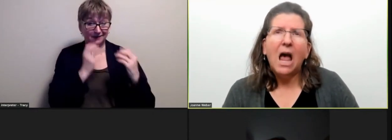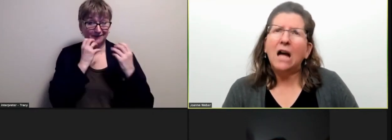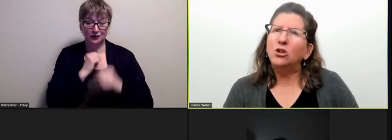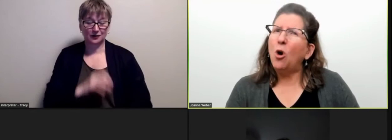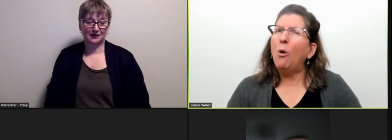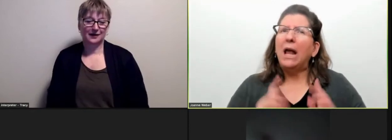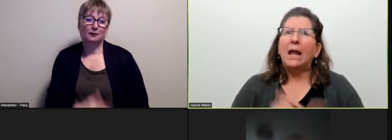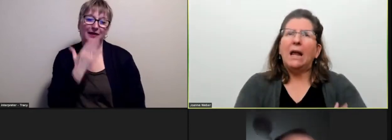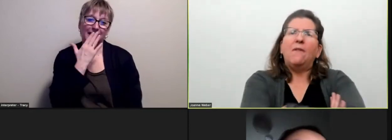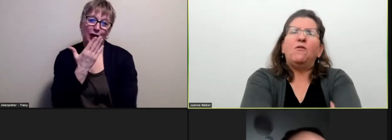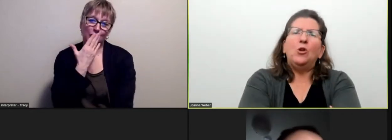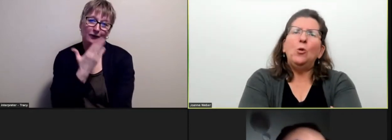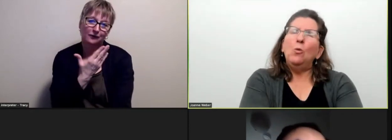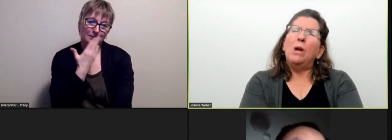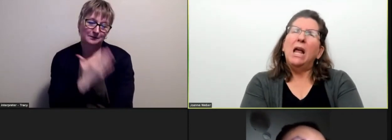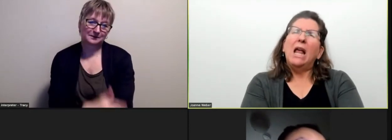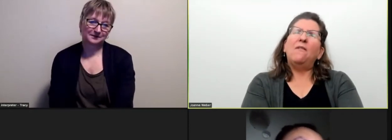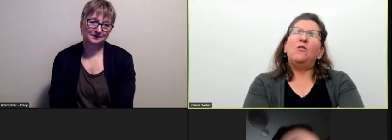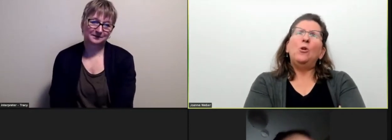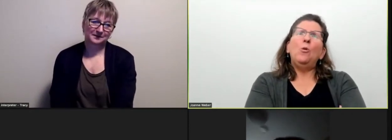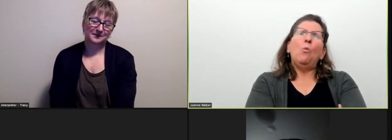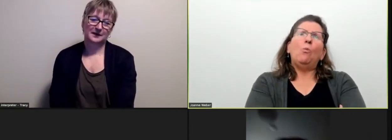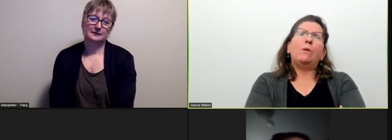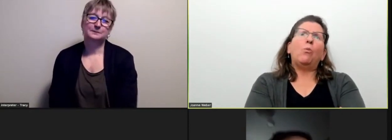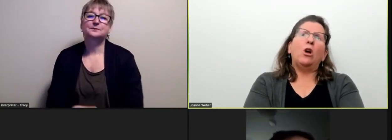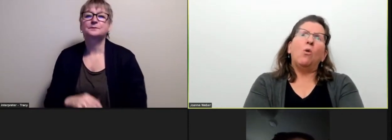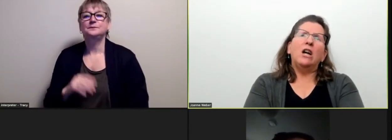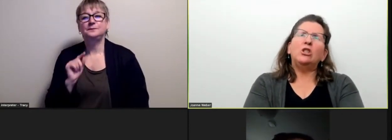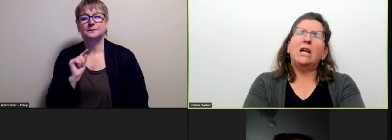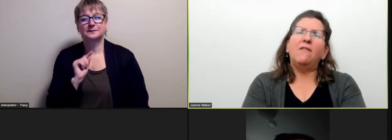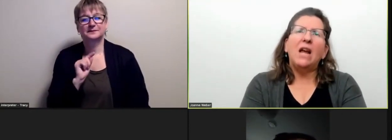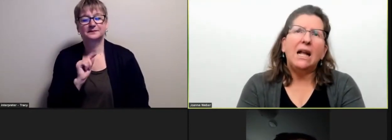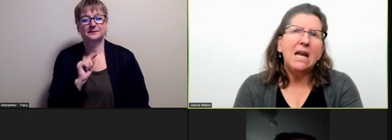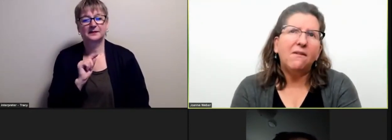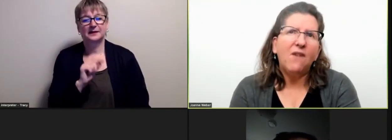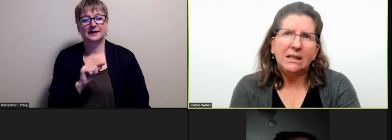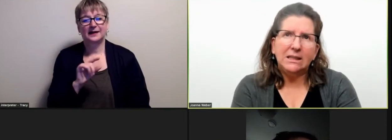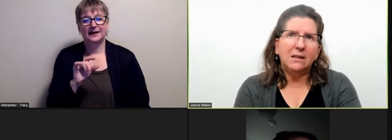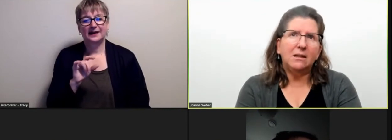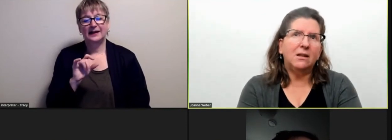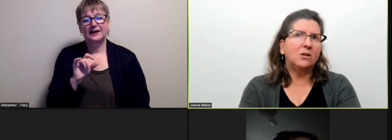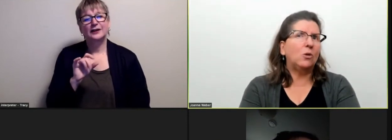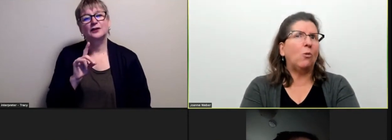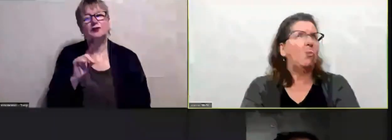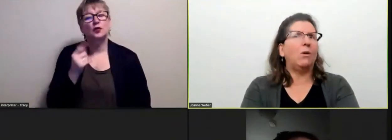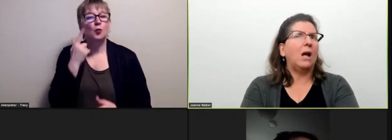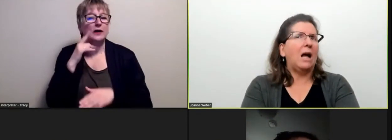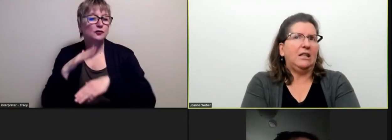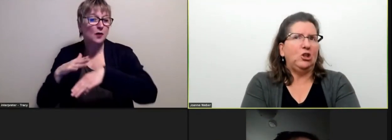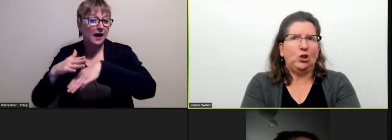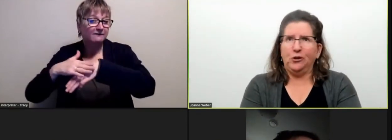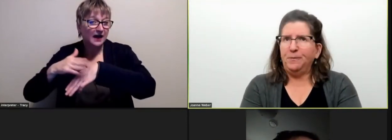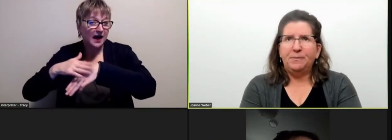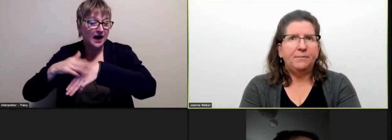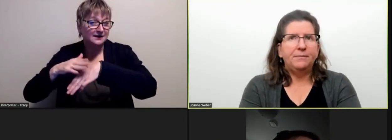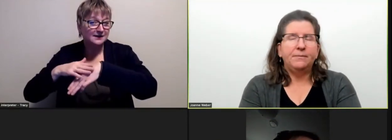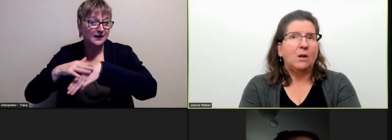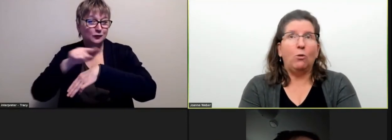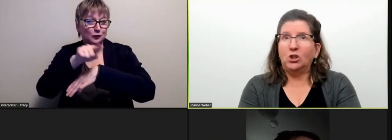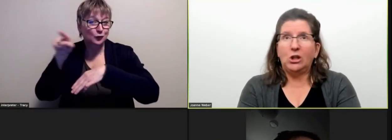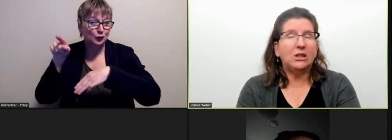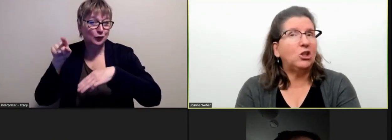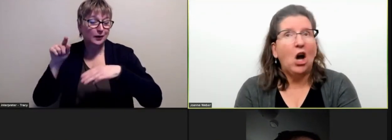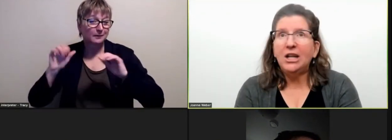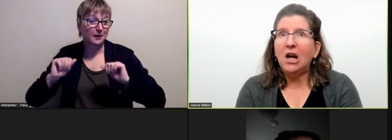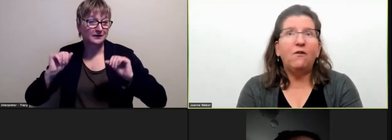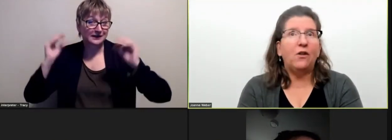and so if you if you were going to give any advice to a teacher who was just starting out for the